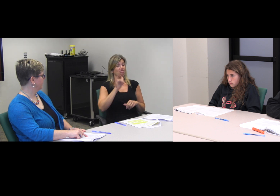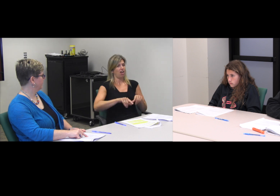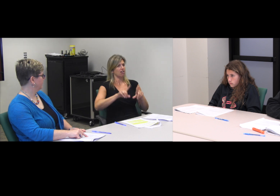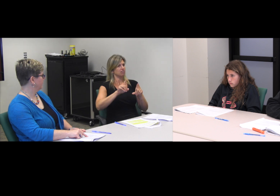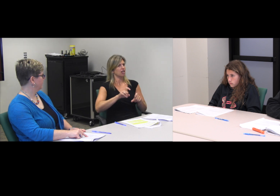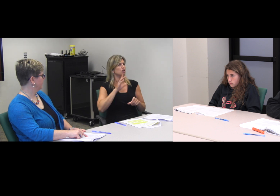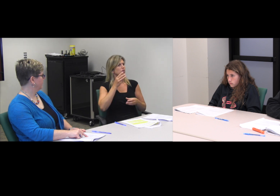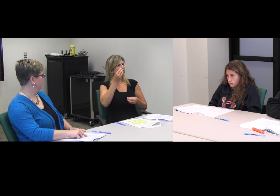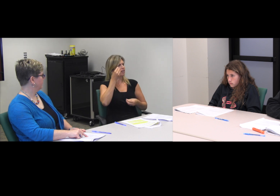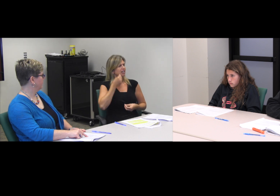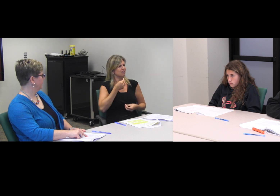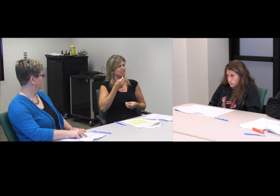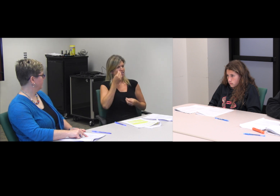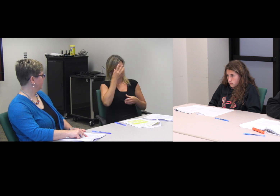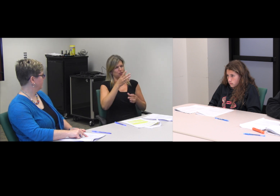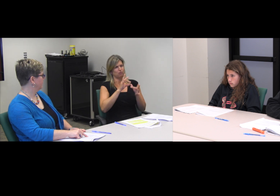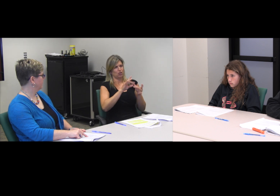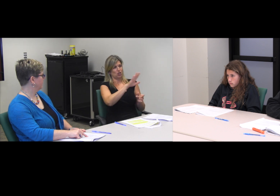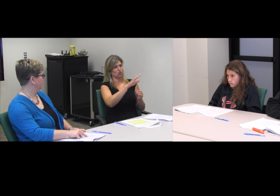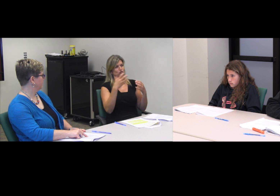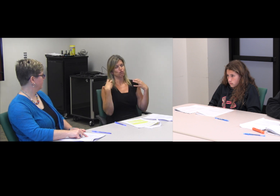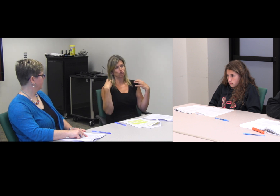This test will evaluate many different areas